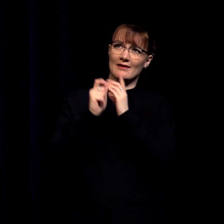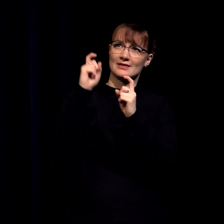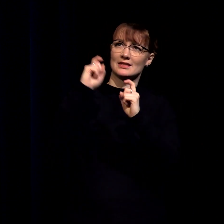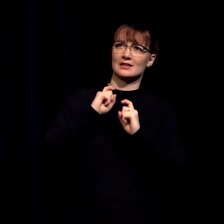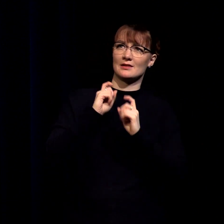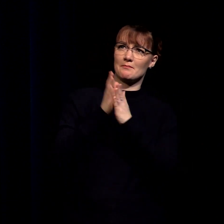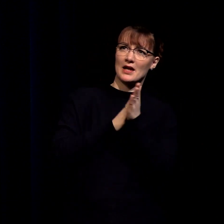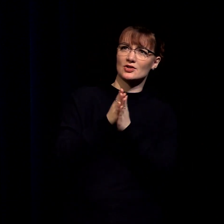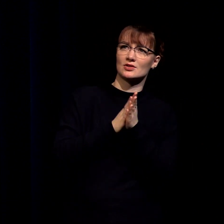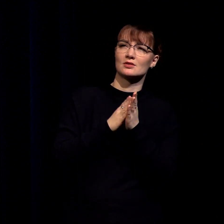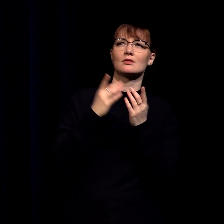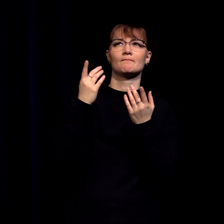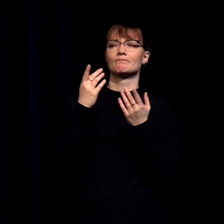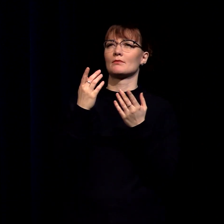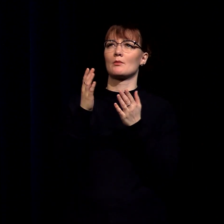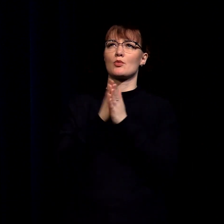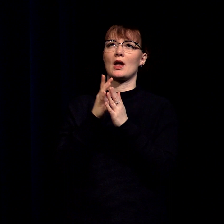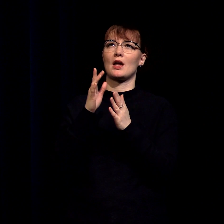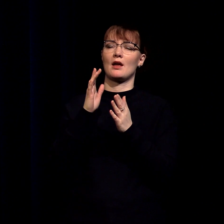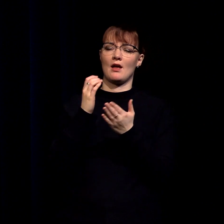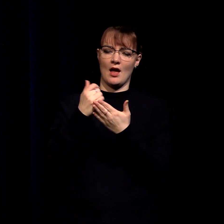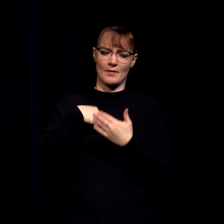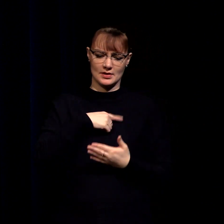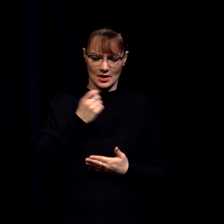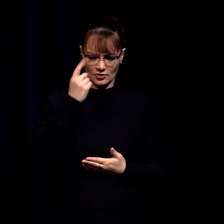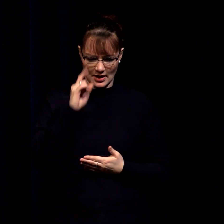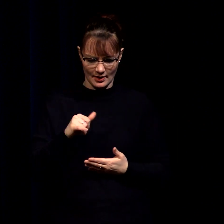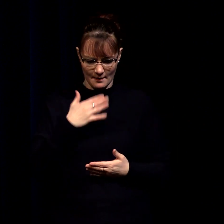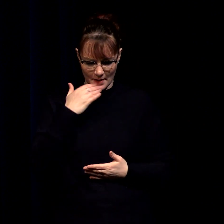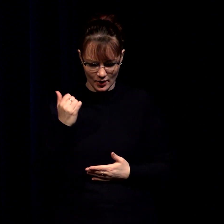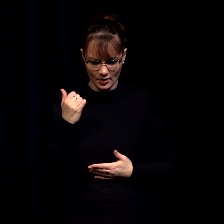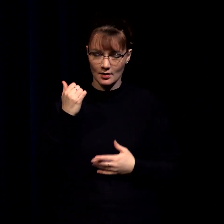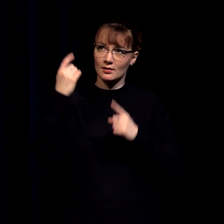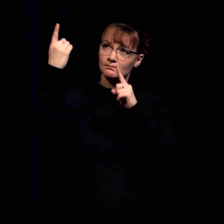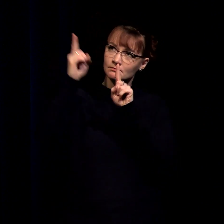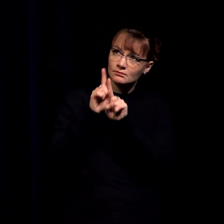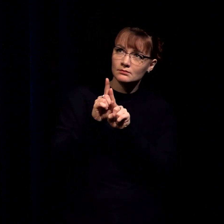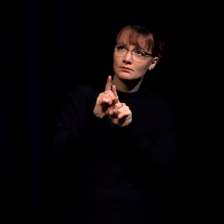you protect us, awaken us to move in obedience and to move in